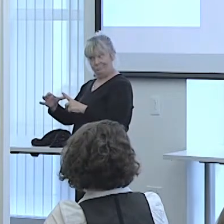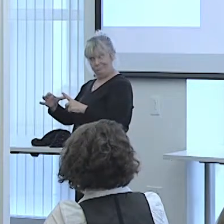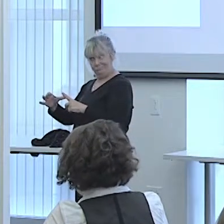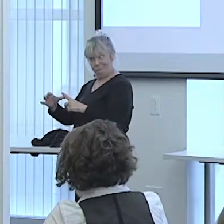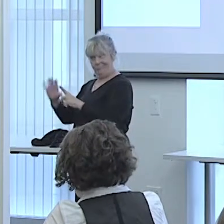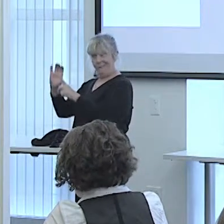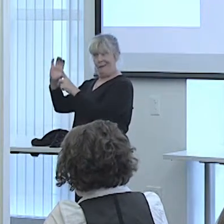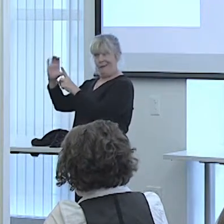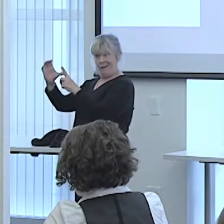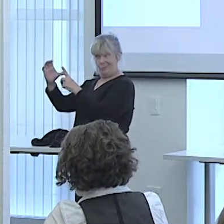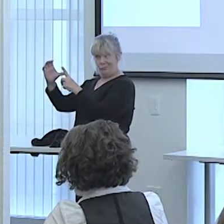I feel culture.